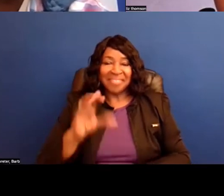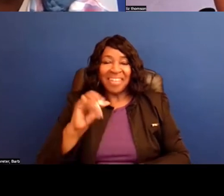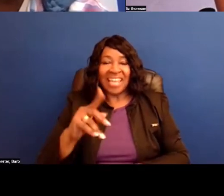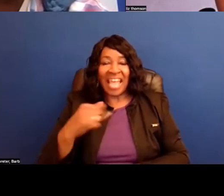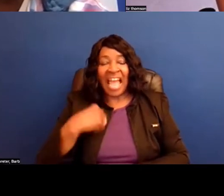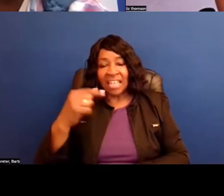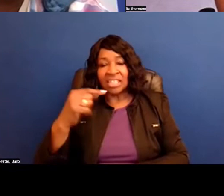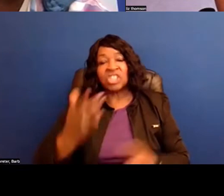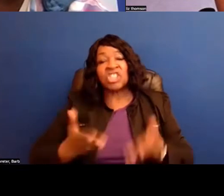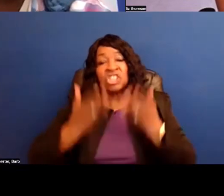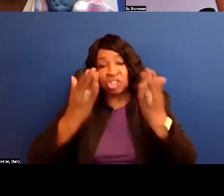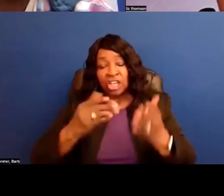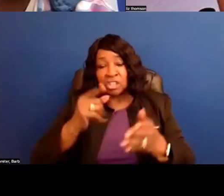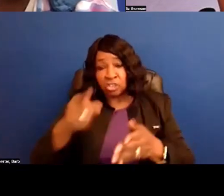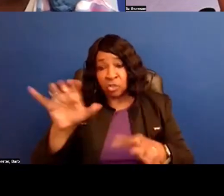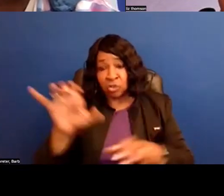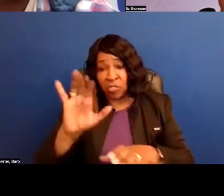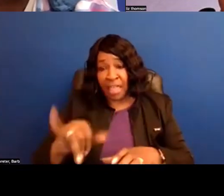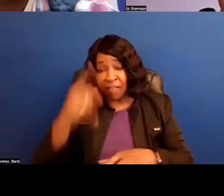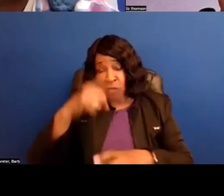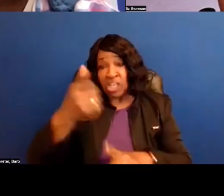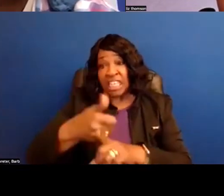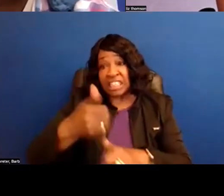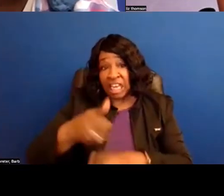if you identify it. - Yeah.